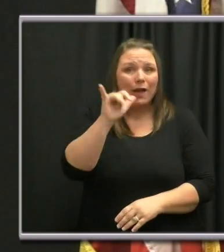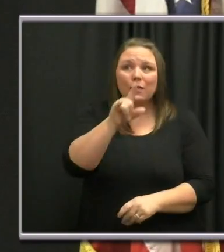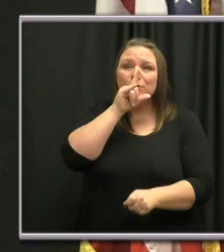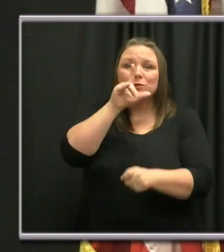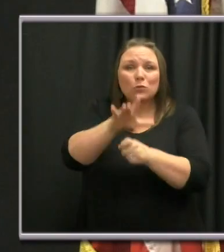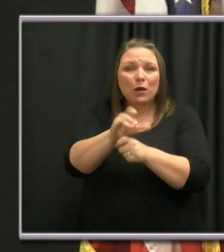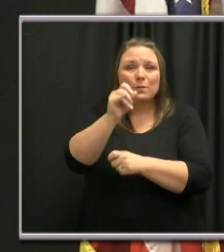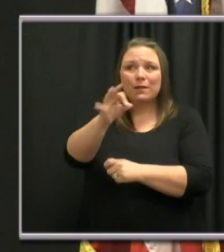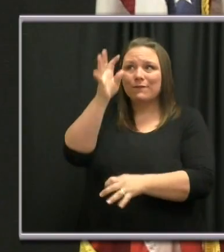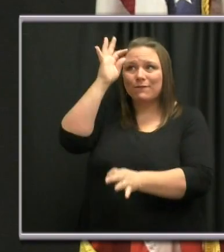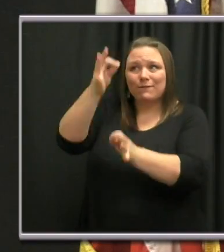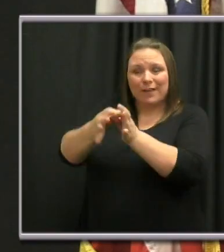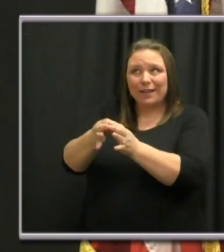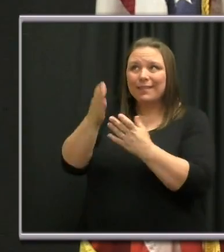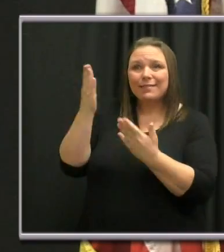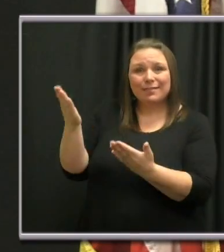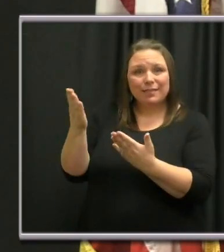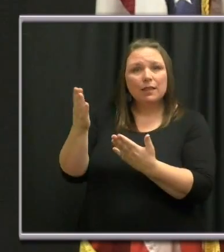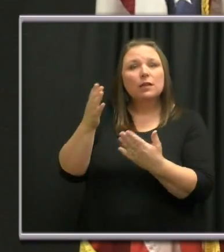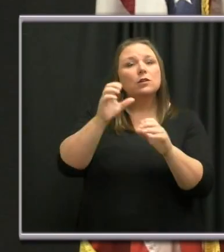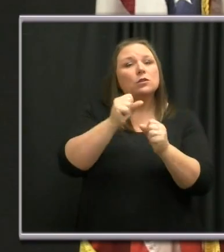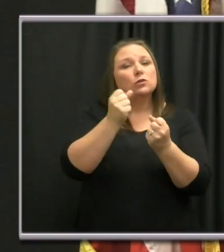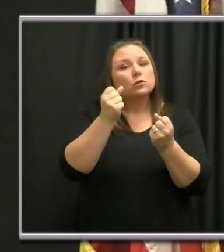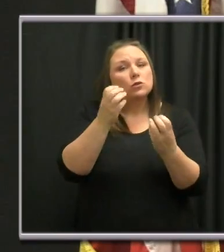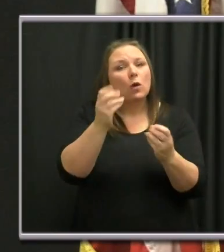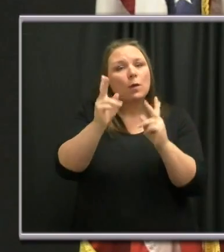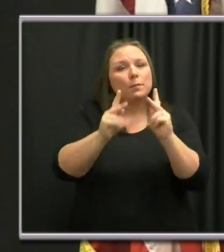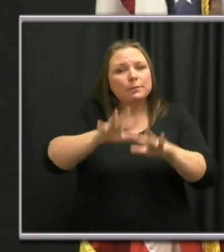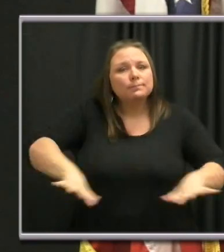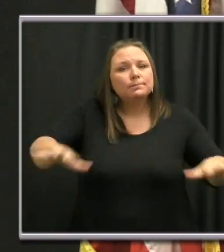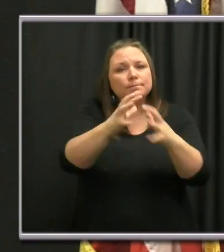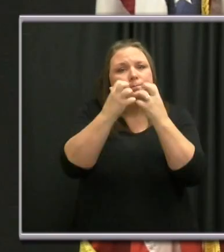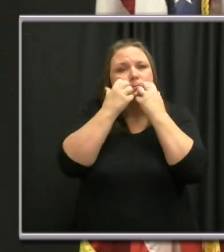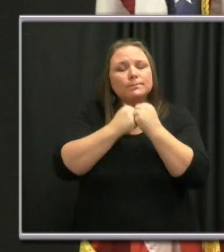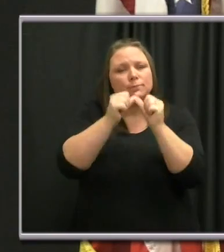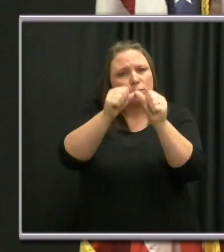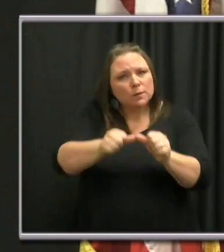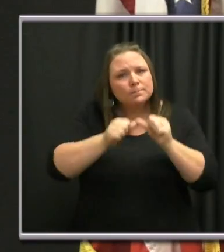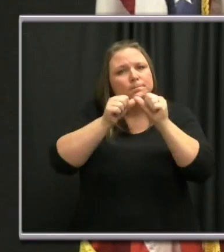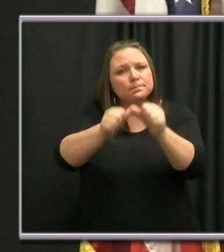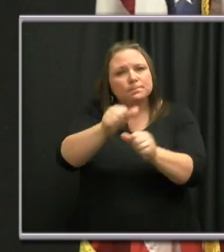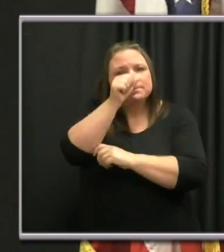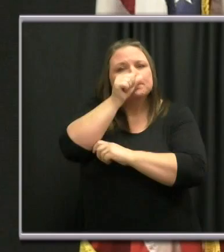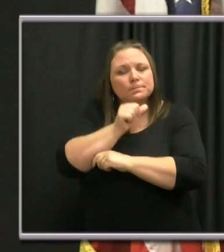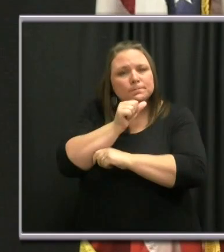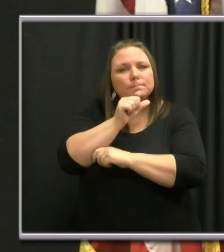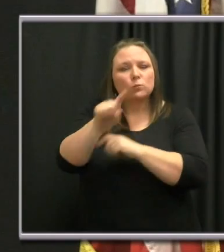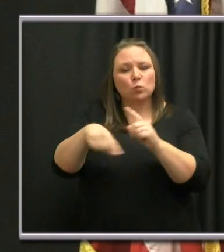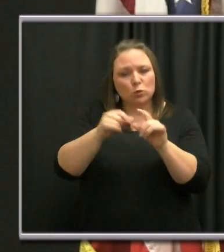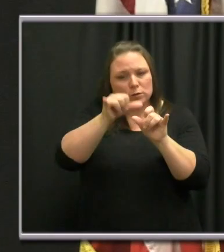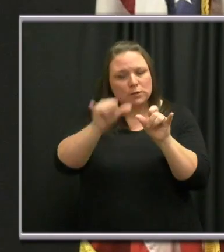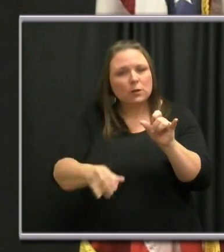ALL THAT'S THE PROMISE OF FAITH.